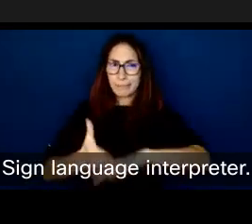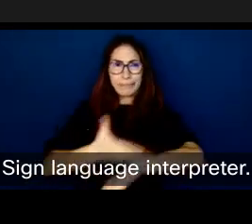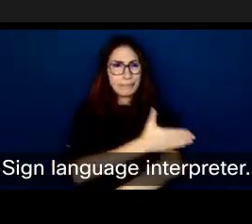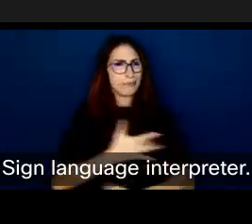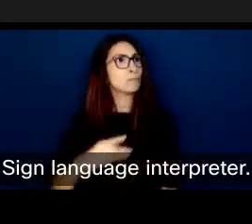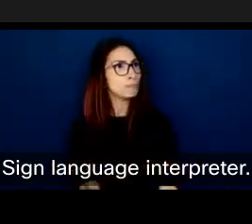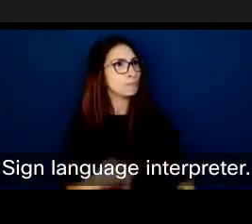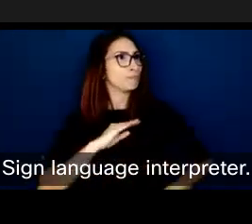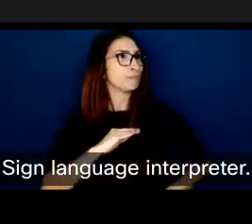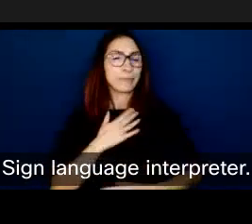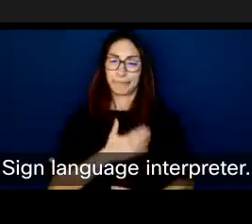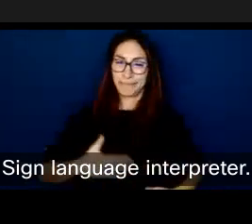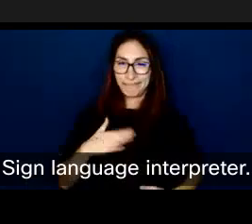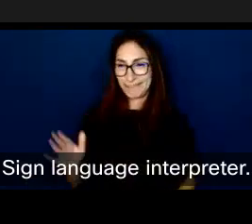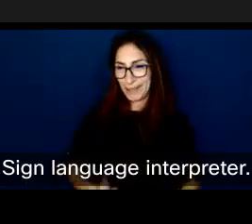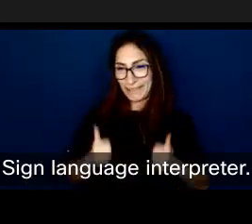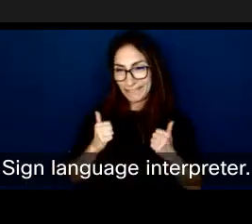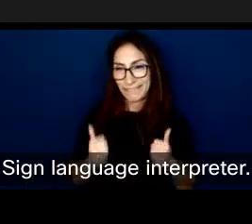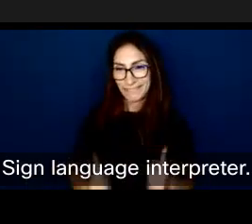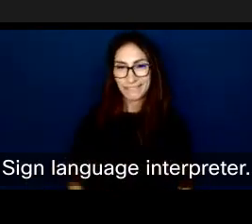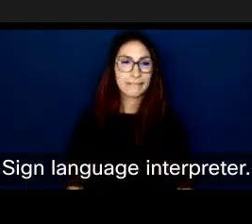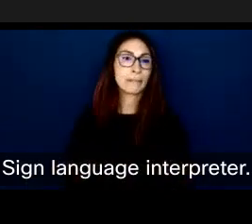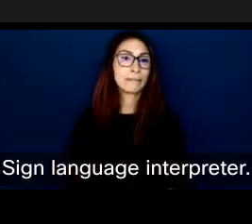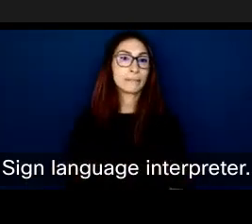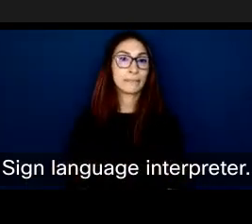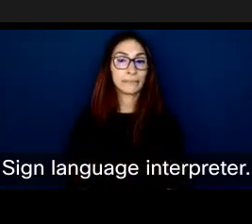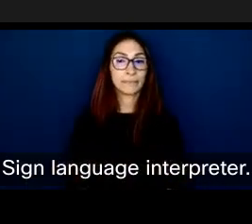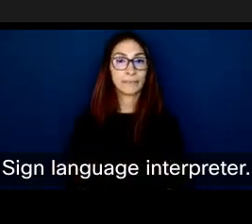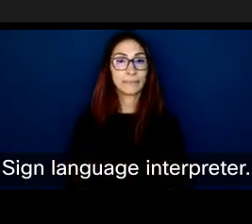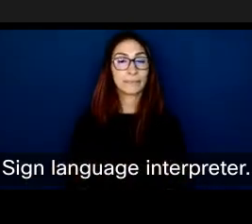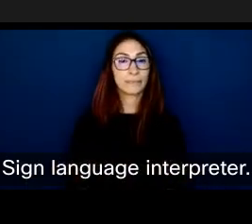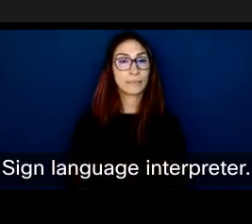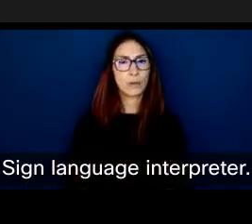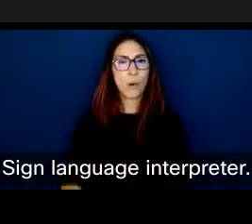best practices to think about as we close out here is really